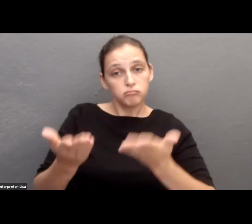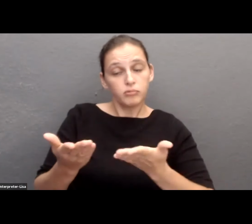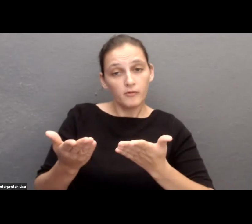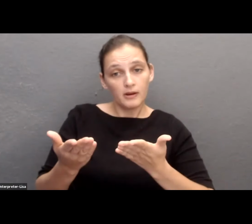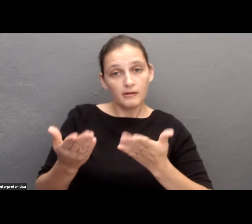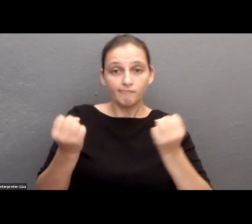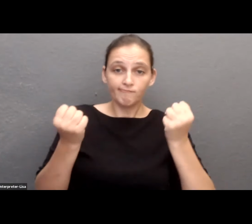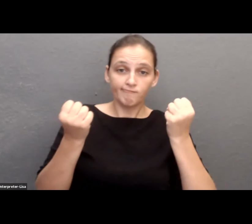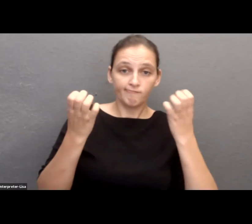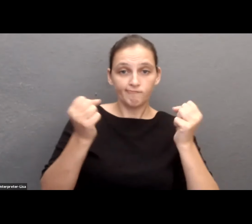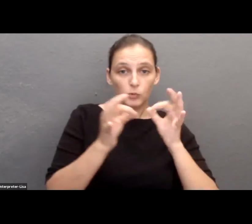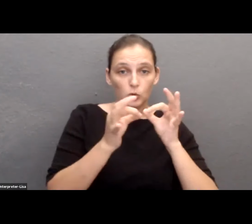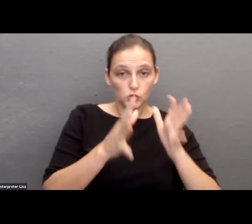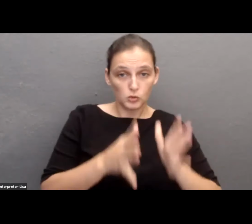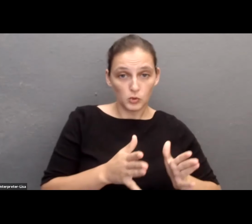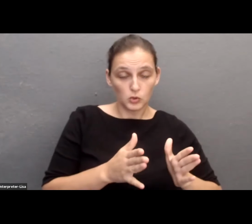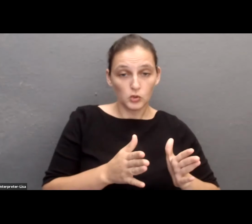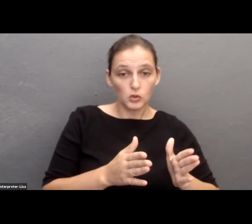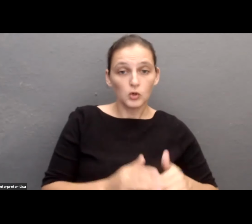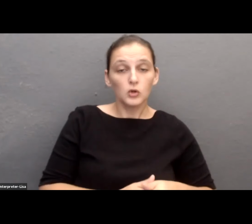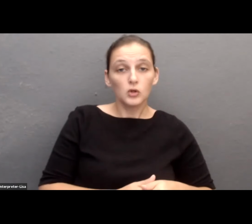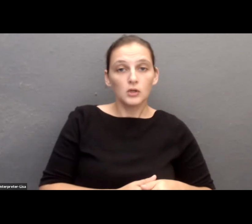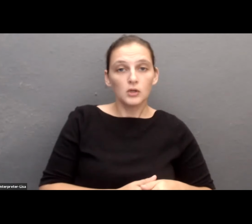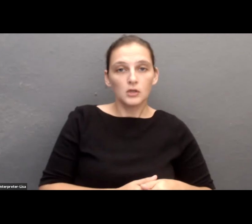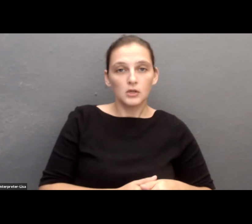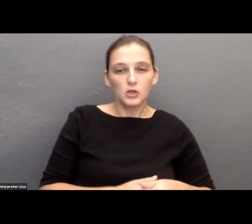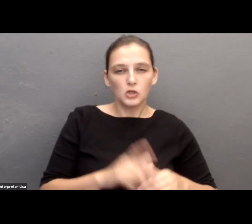sign language interpreter, this should be spotlighted for.